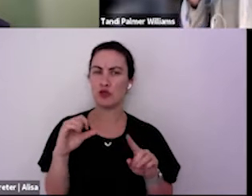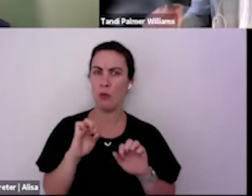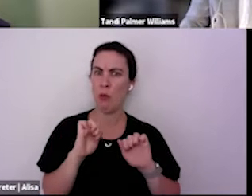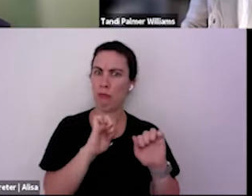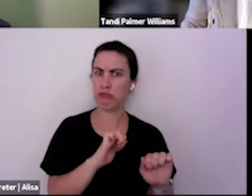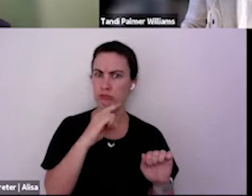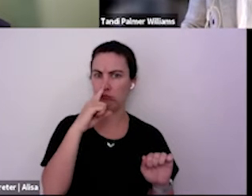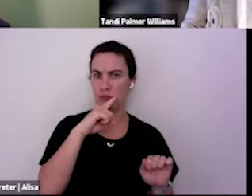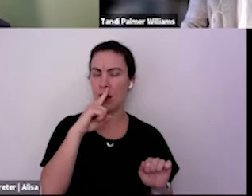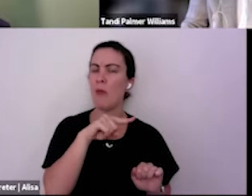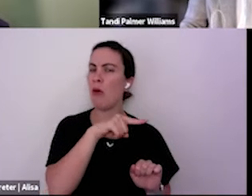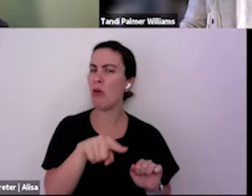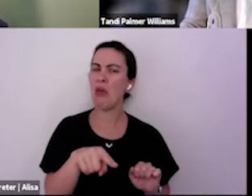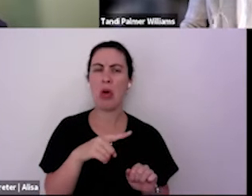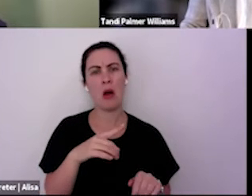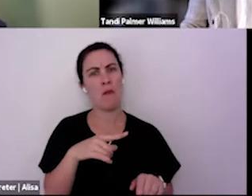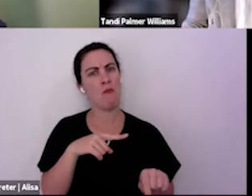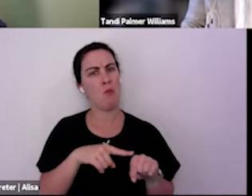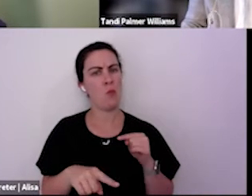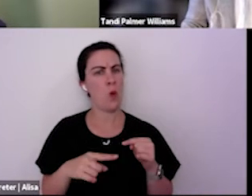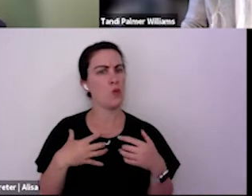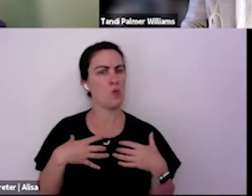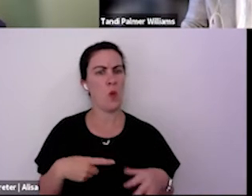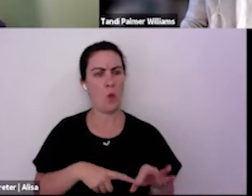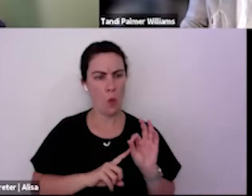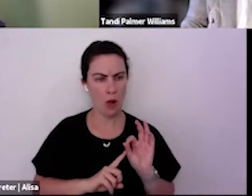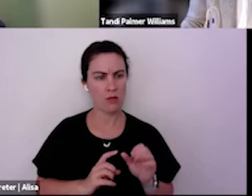They are the most risk adverse about events.